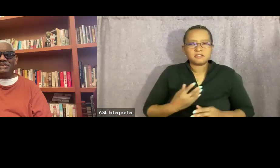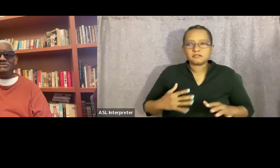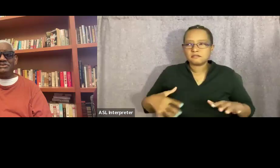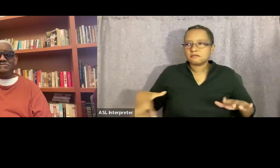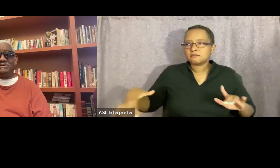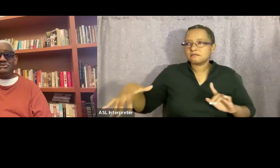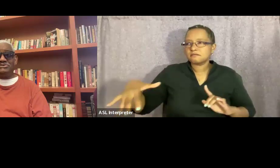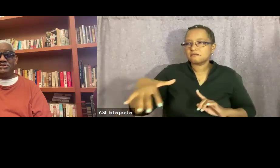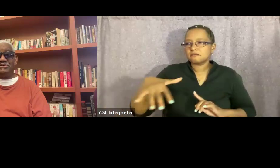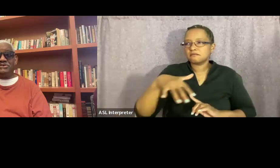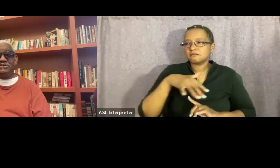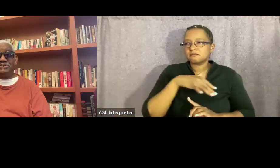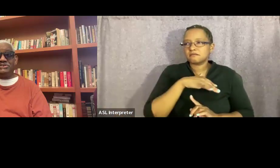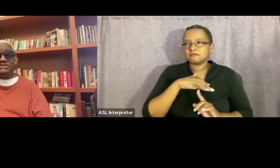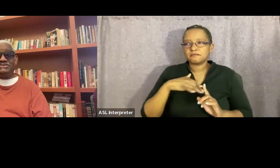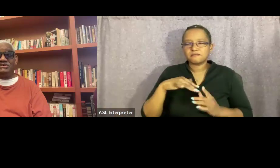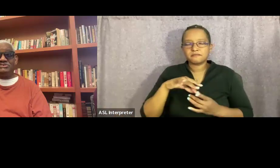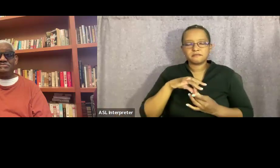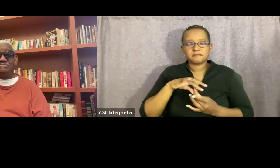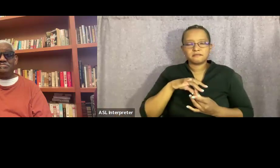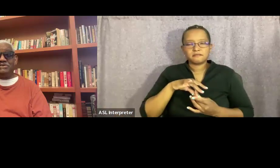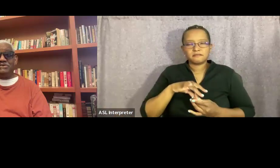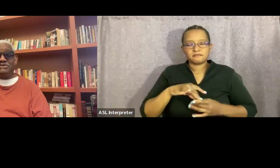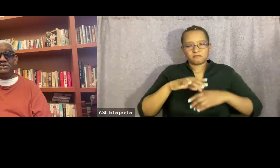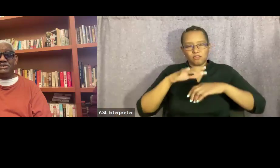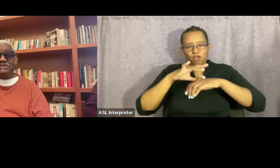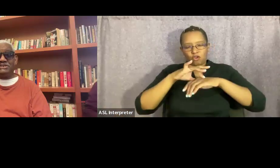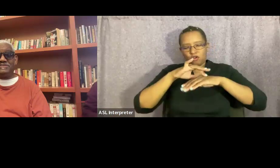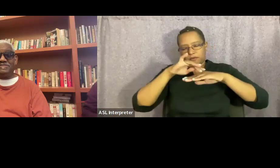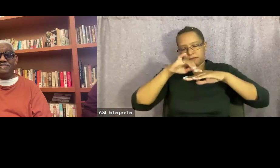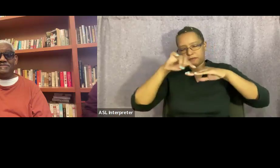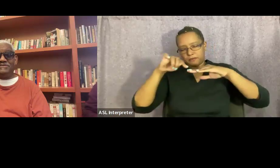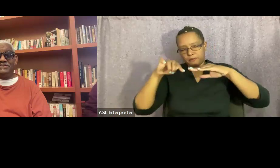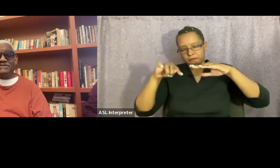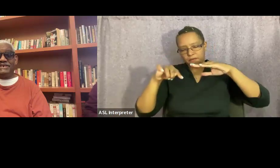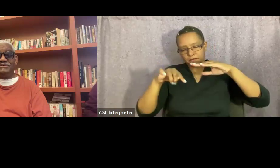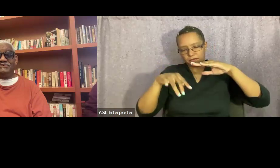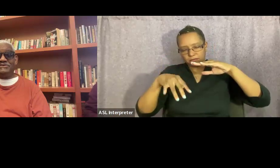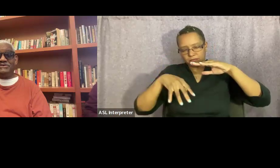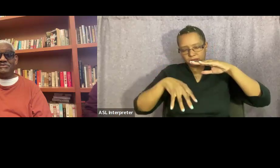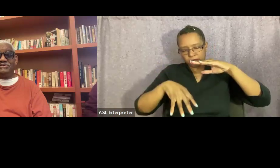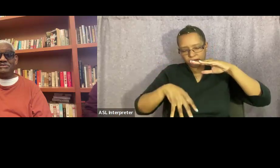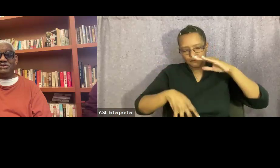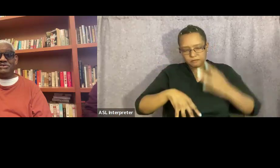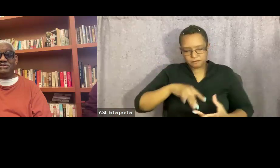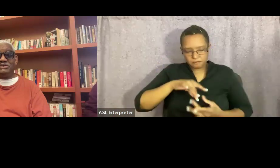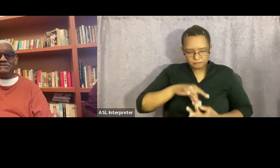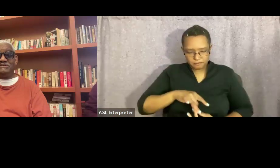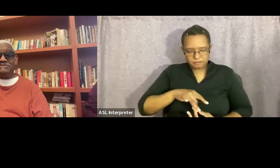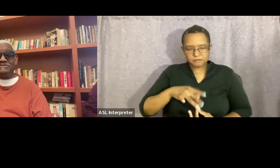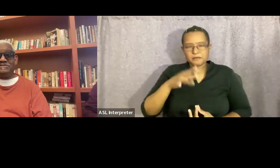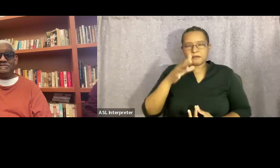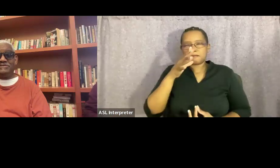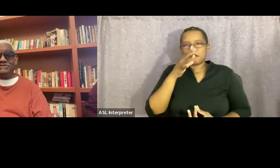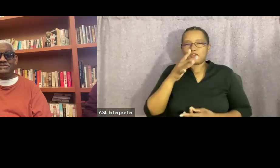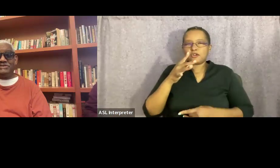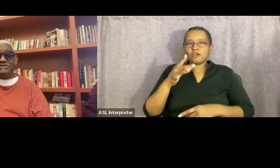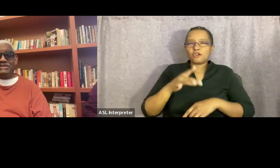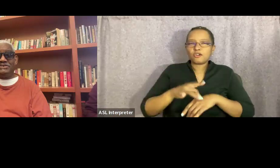down deep to the earth and talk to Mother Earth. Thank her for her wisdom and her love. Thank her